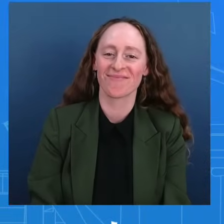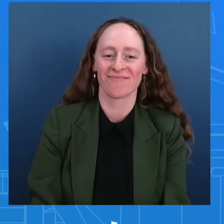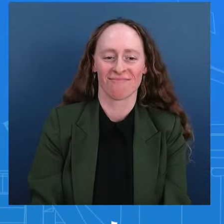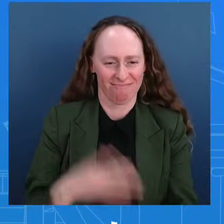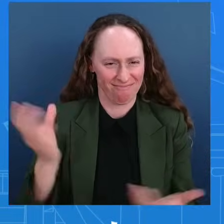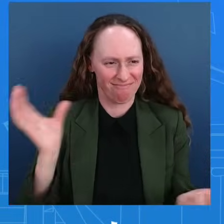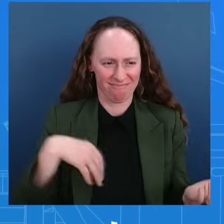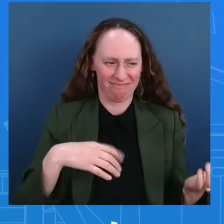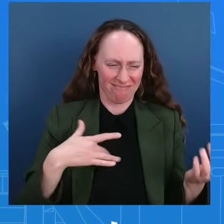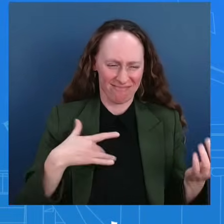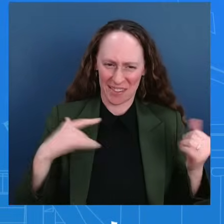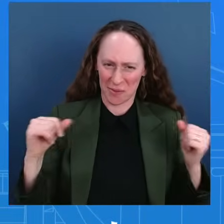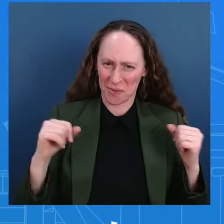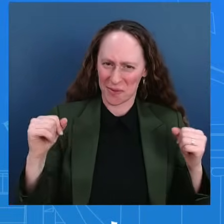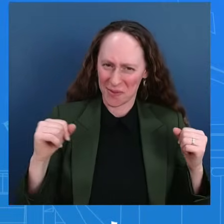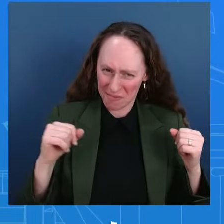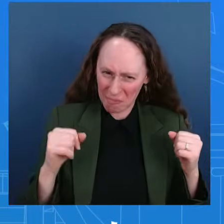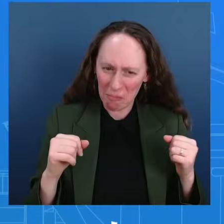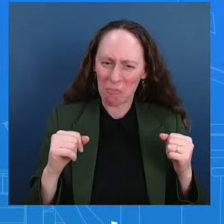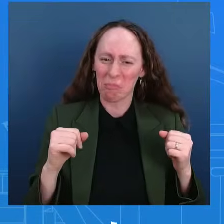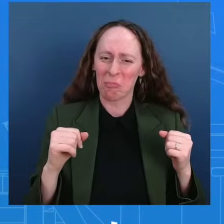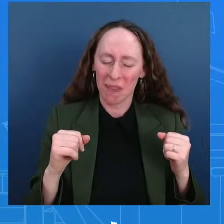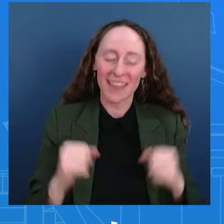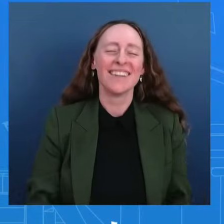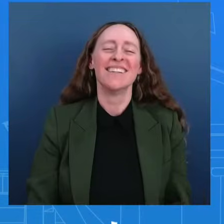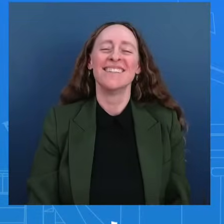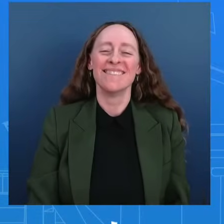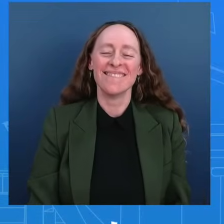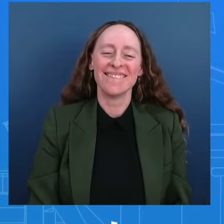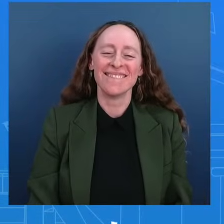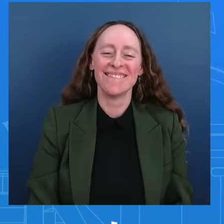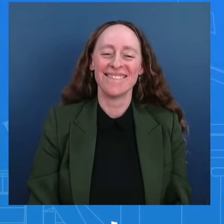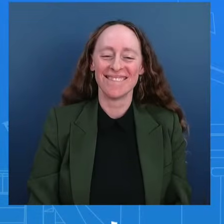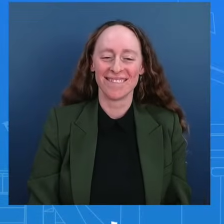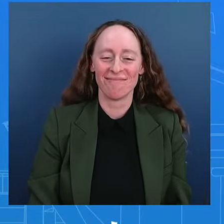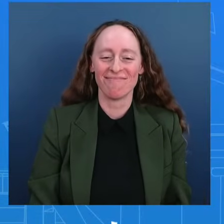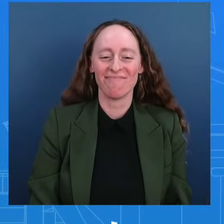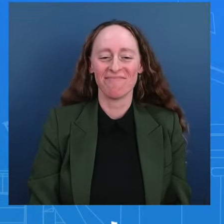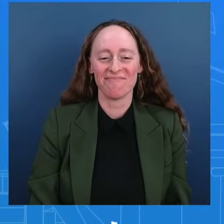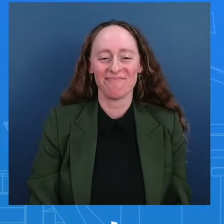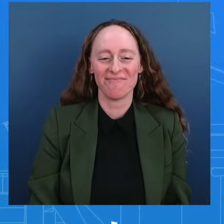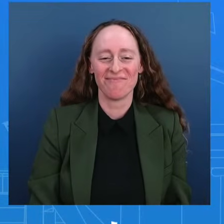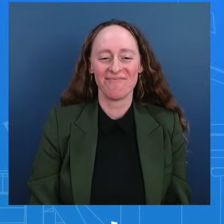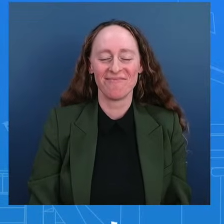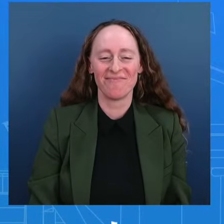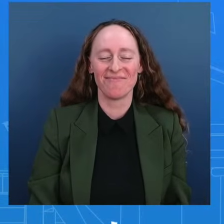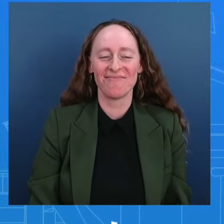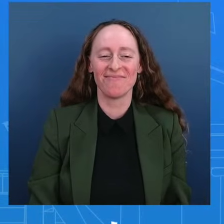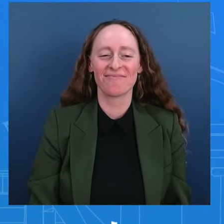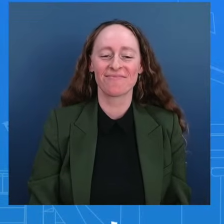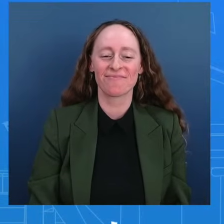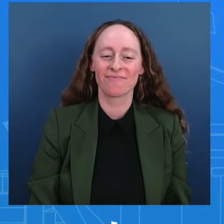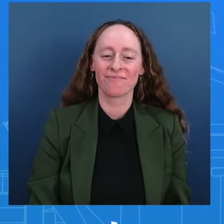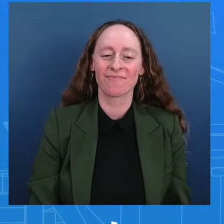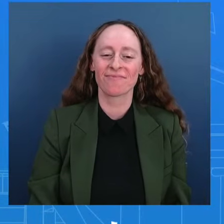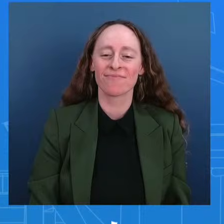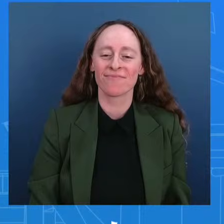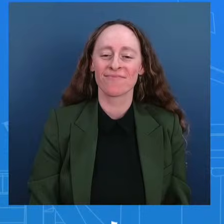The Press: Ms. Jean-Pierre: I’m hearing comments in the back, but -- okay.